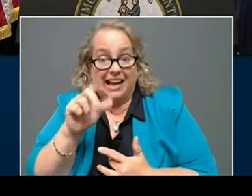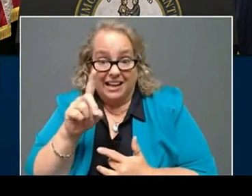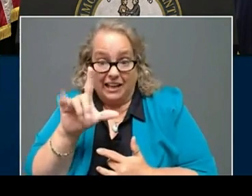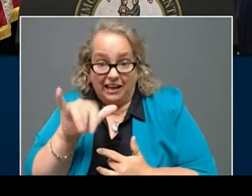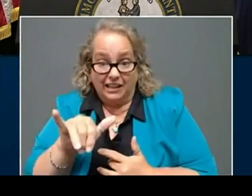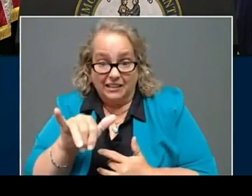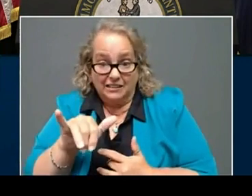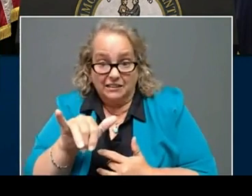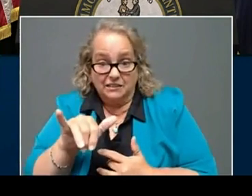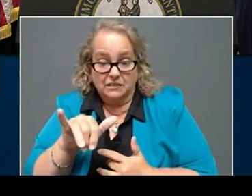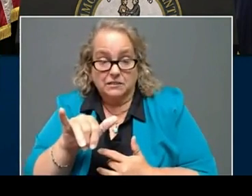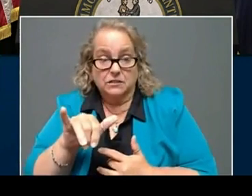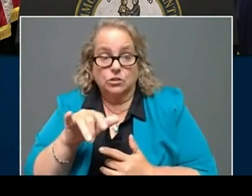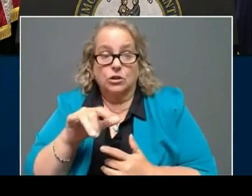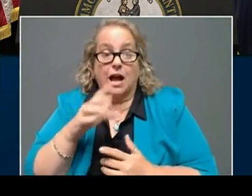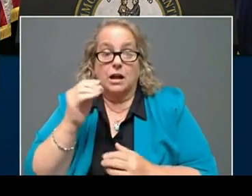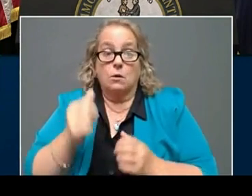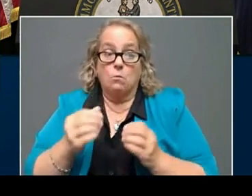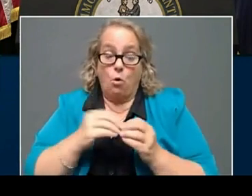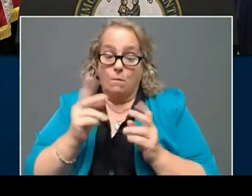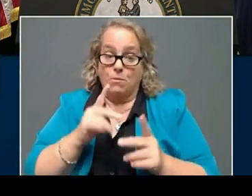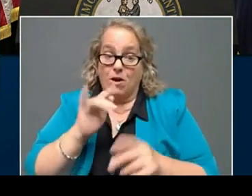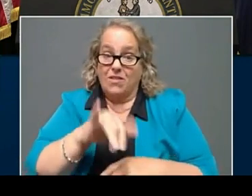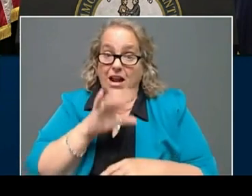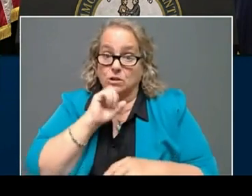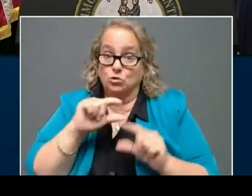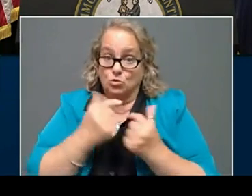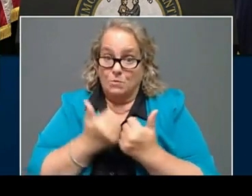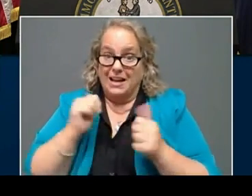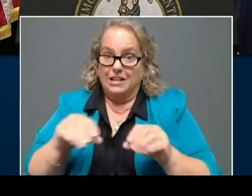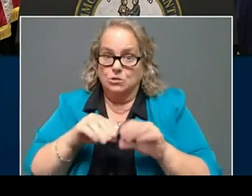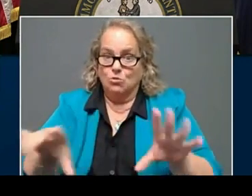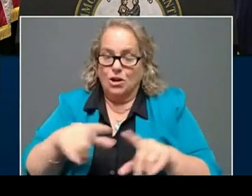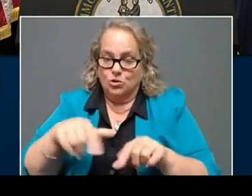in this age group That can spread it to each other and amongst others, let's go